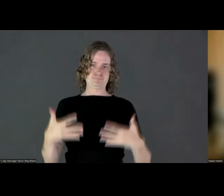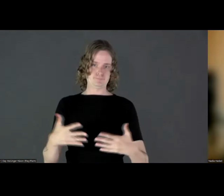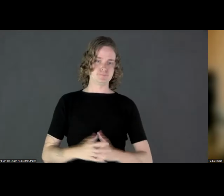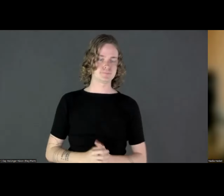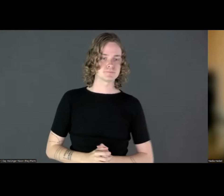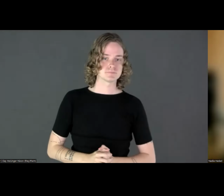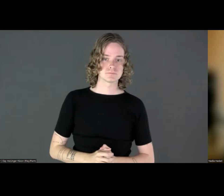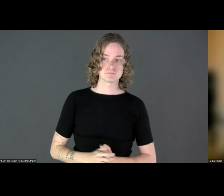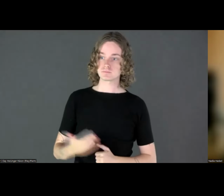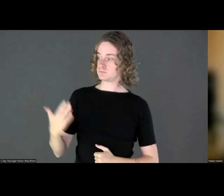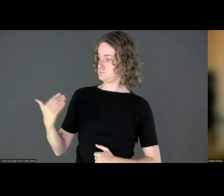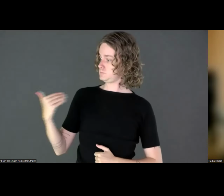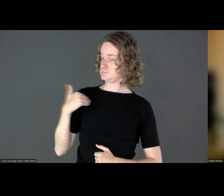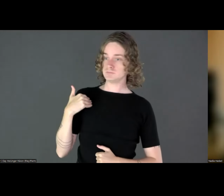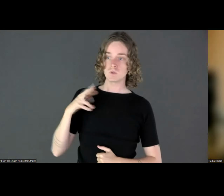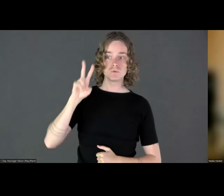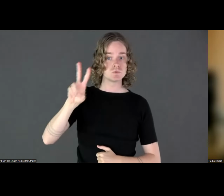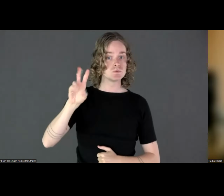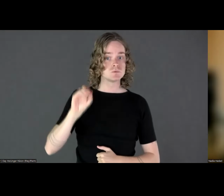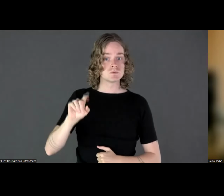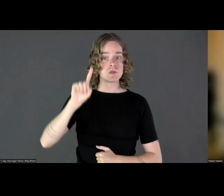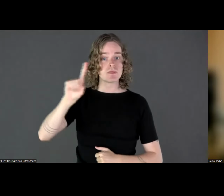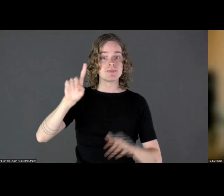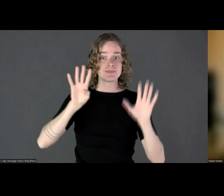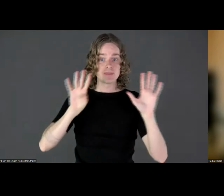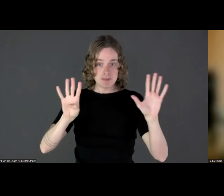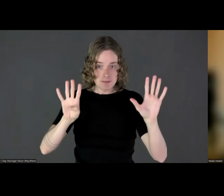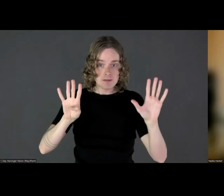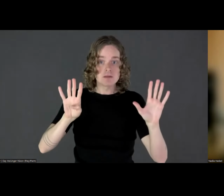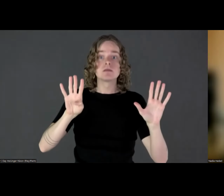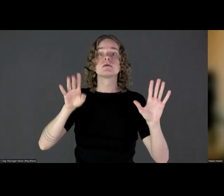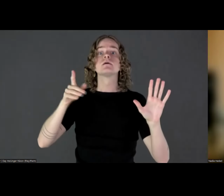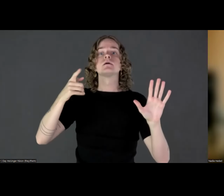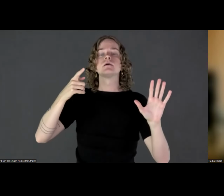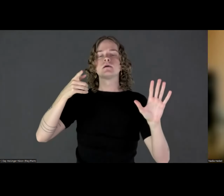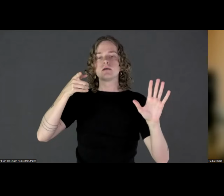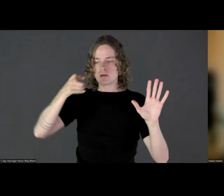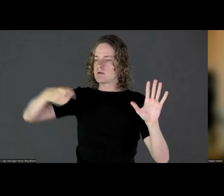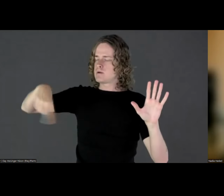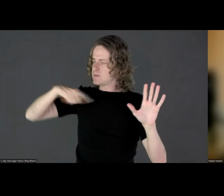when the launch of the U.N. Inter Agency Standing Committee, IASC Guidelines on the disability